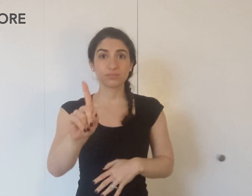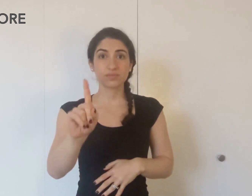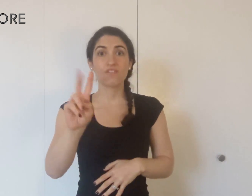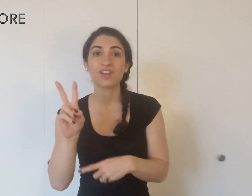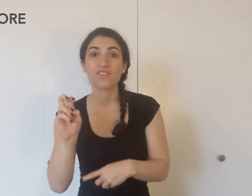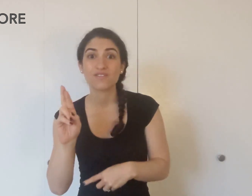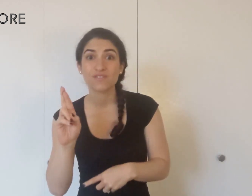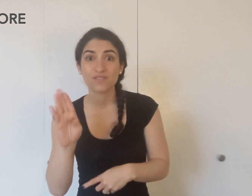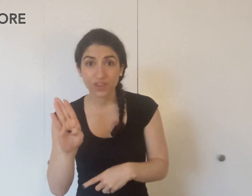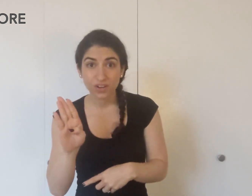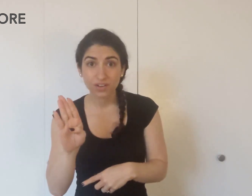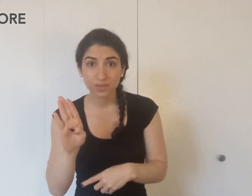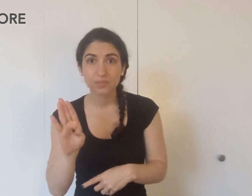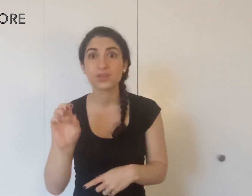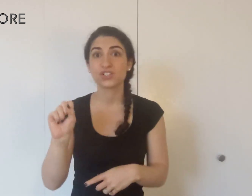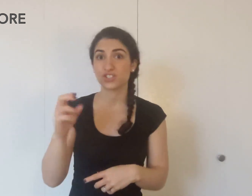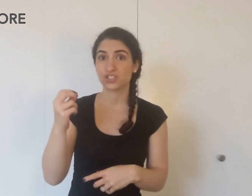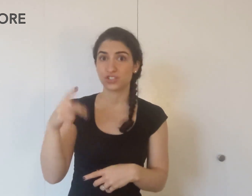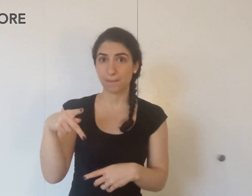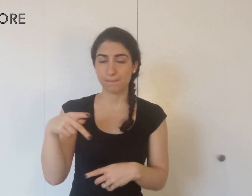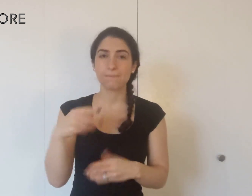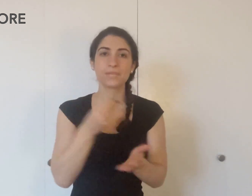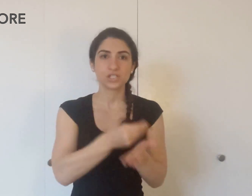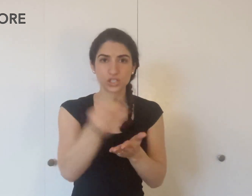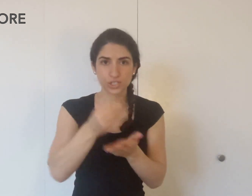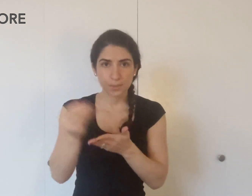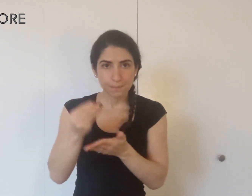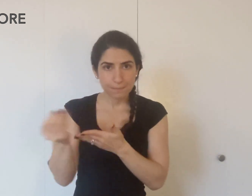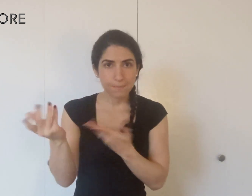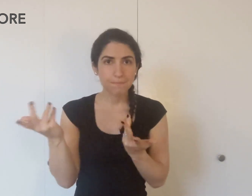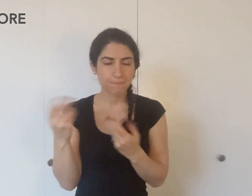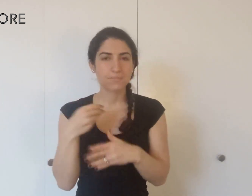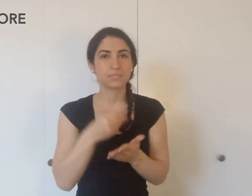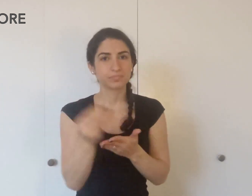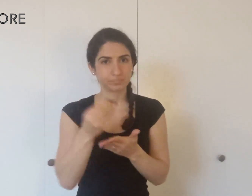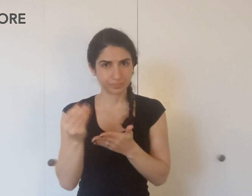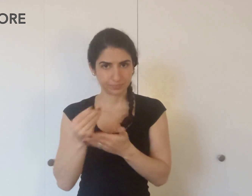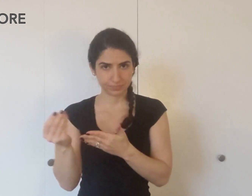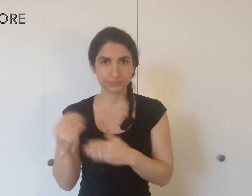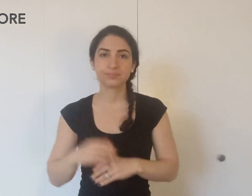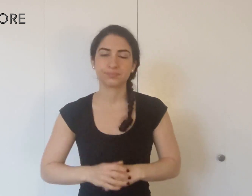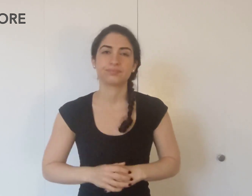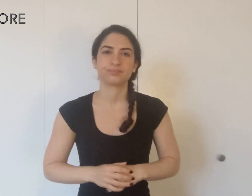But as a verb, "shop" is still like SHOPPING.